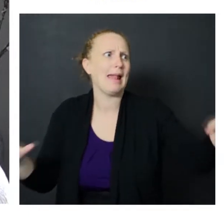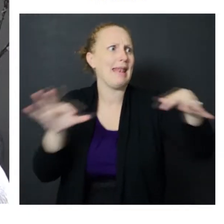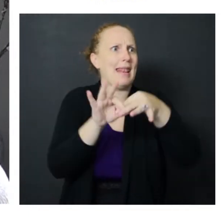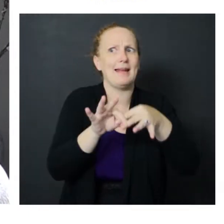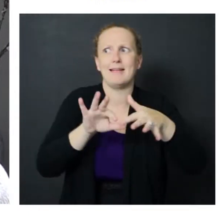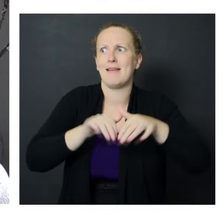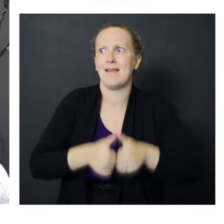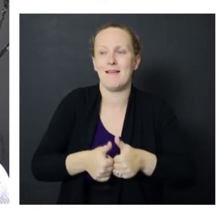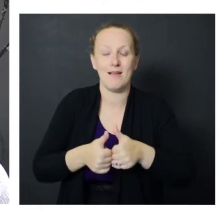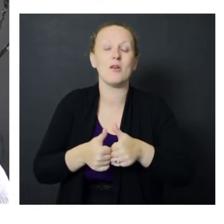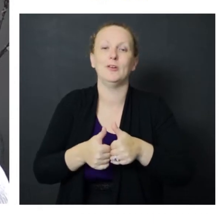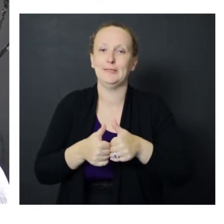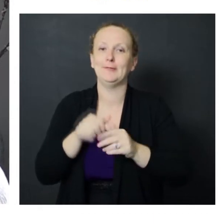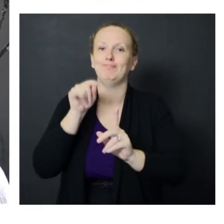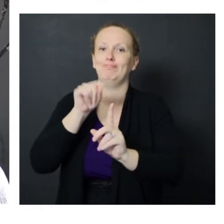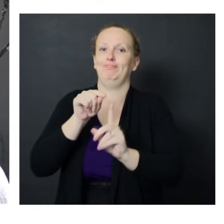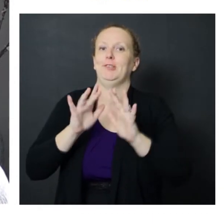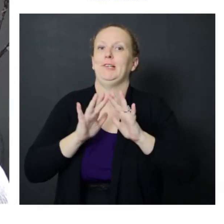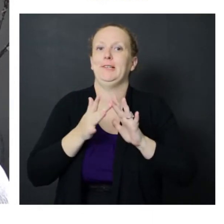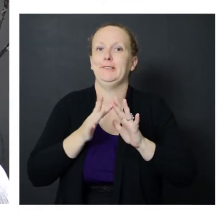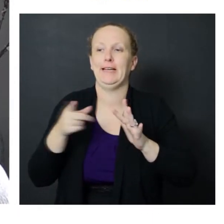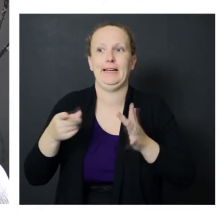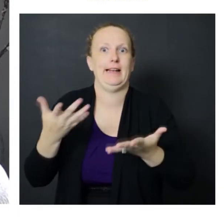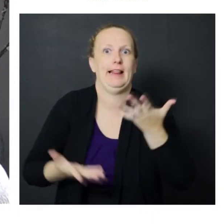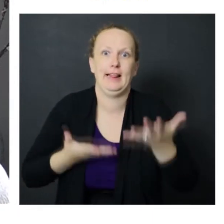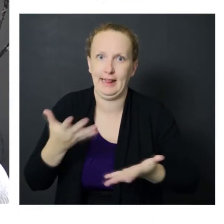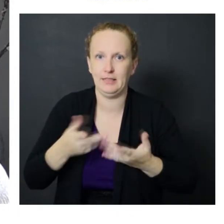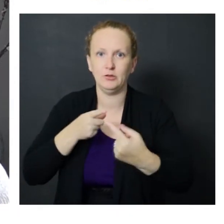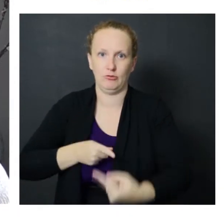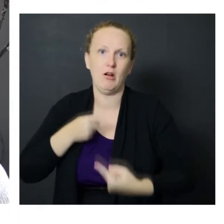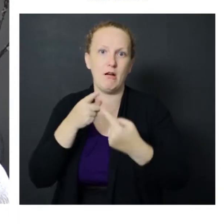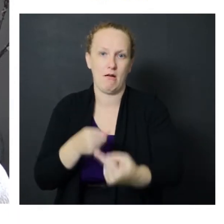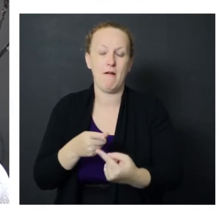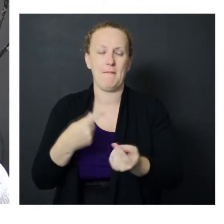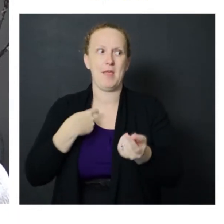the less, the main lesson that we learned is that as an organization we should be